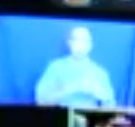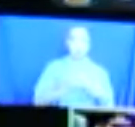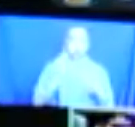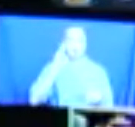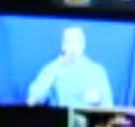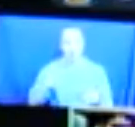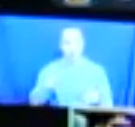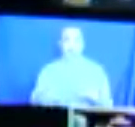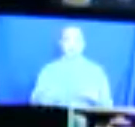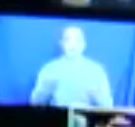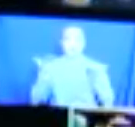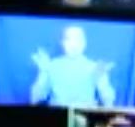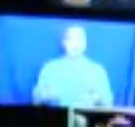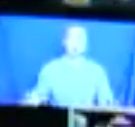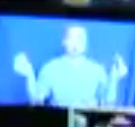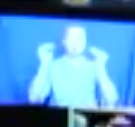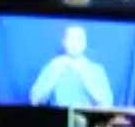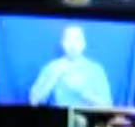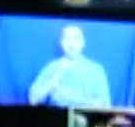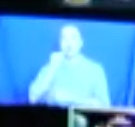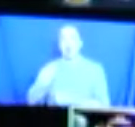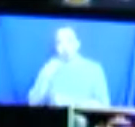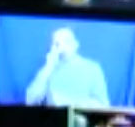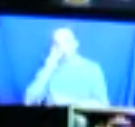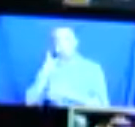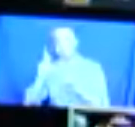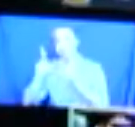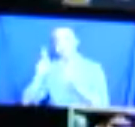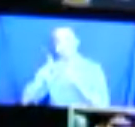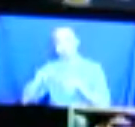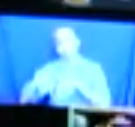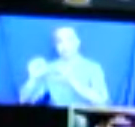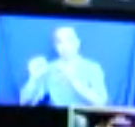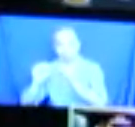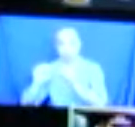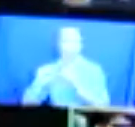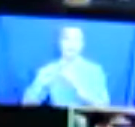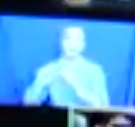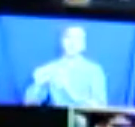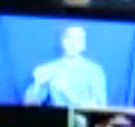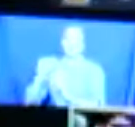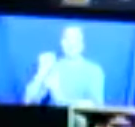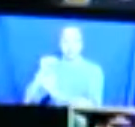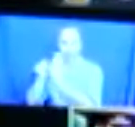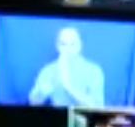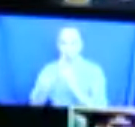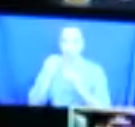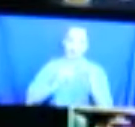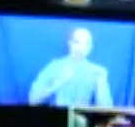NON-FILIPINOS IN THE WEST THAN FROM FILIPINOS. FELICIA: WHEN YOU ARE TAKEN OUT OF YOUR CULTURE, YOU WANT TO BE MORE